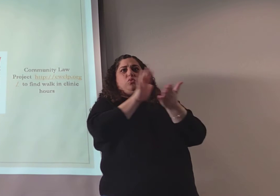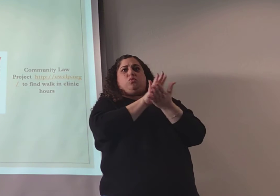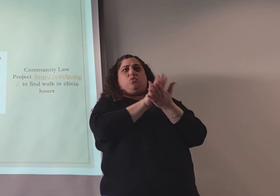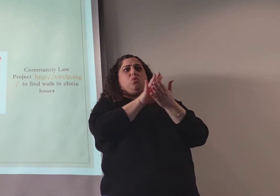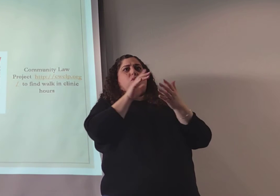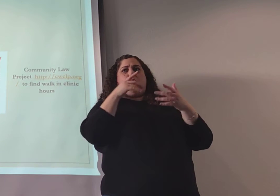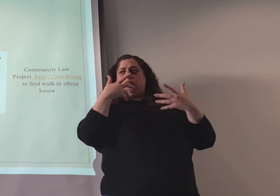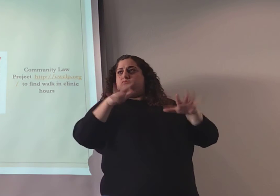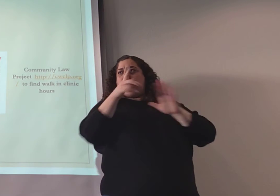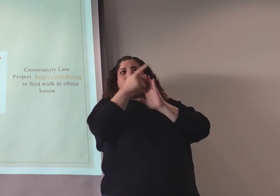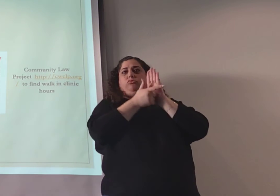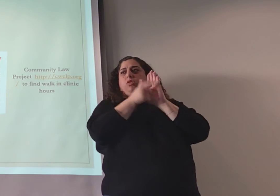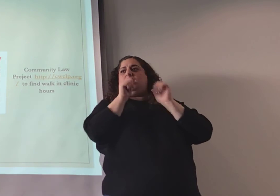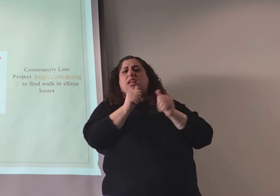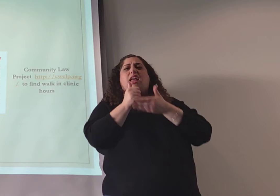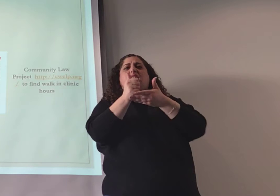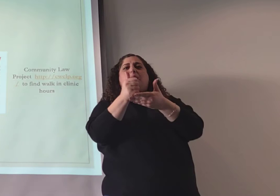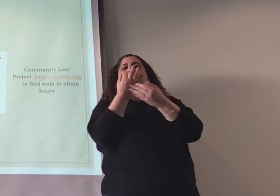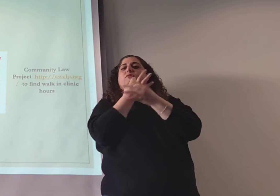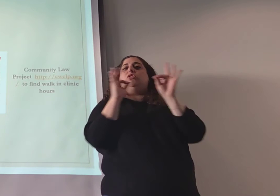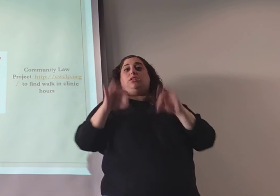But luckily we have other resources.